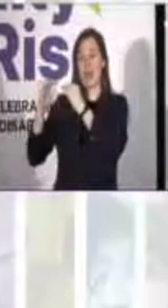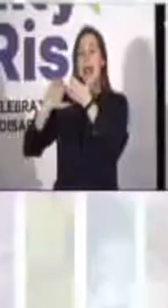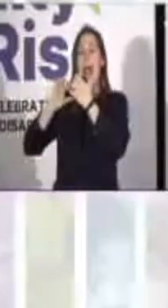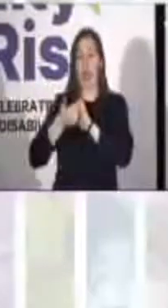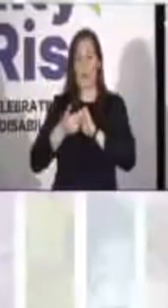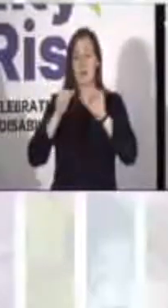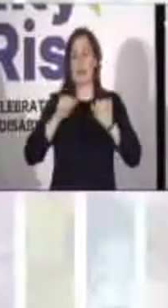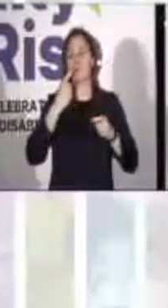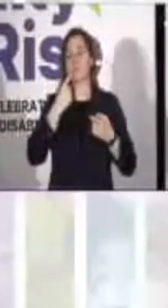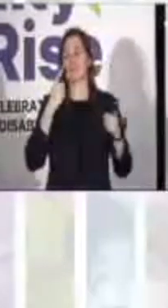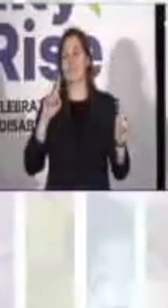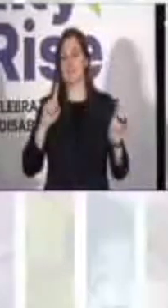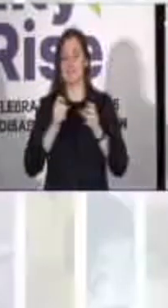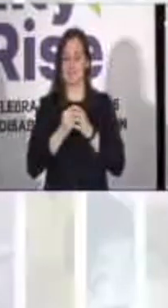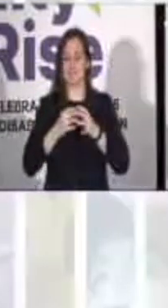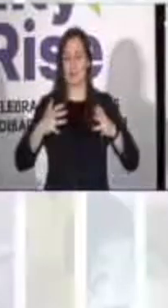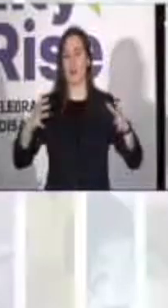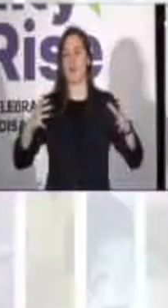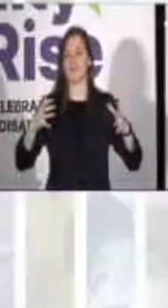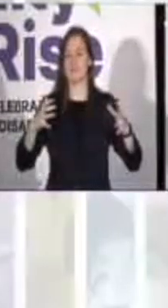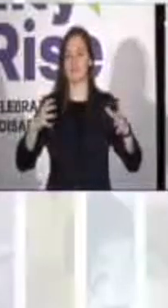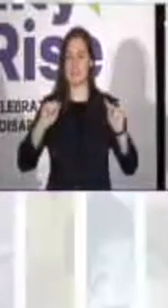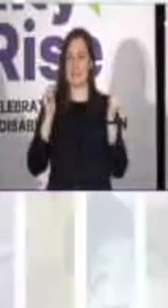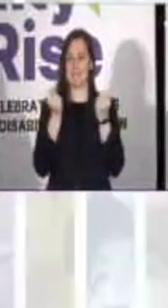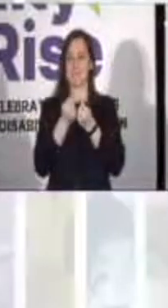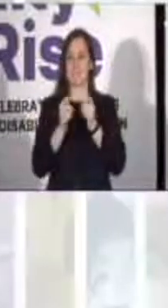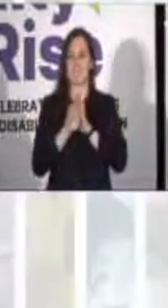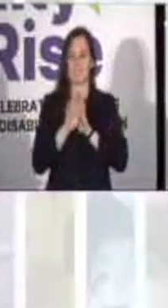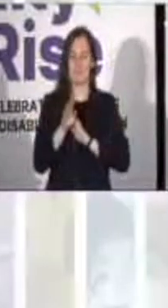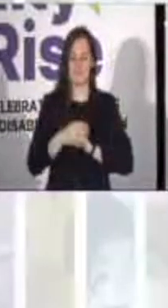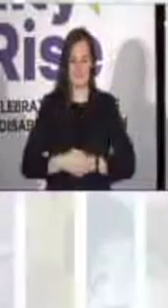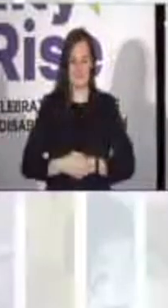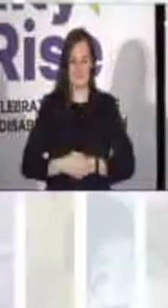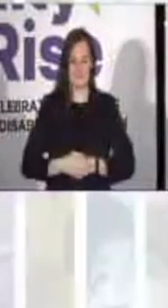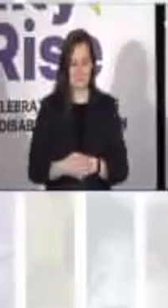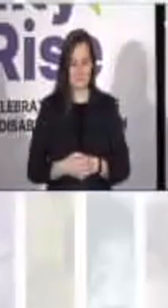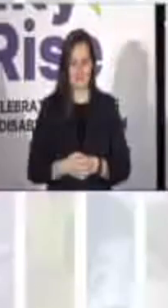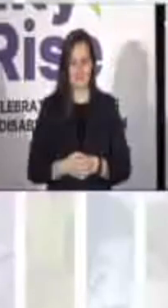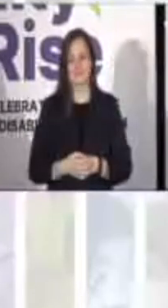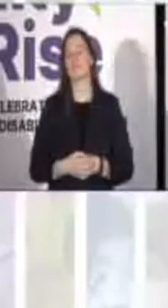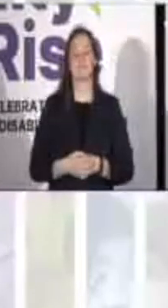AS HER ROLE HAS GROWN AND SHAPED FROM WHAT WAS INITIALLY DESCRIBED AS JUNIOR WEBSITE DEVELOPER,